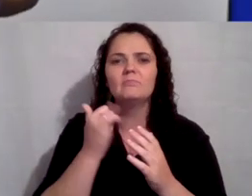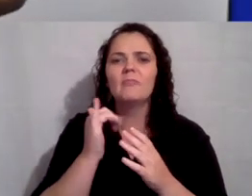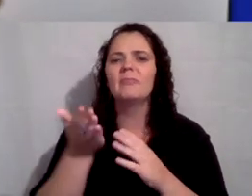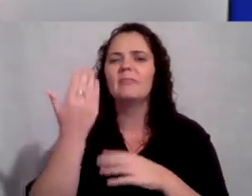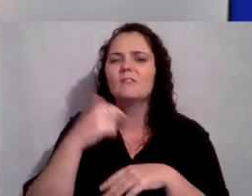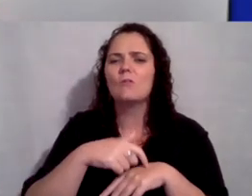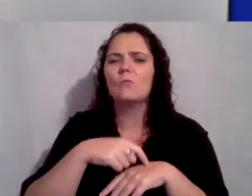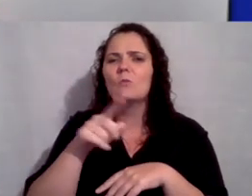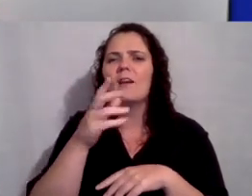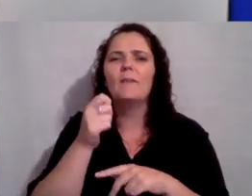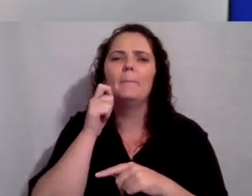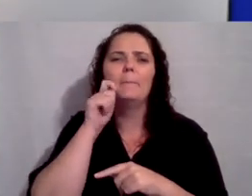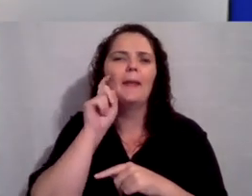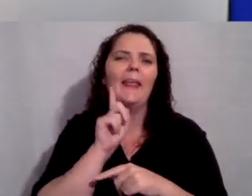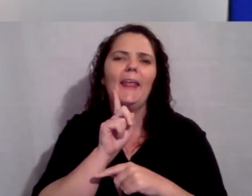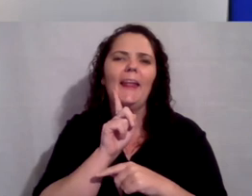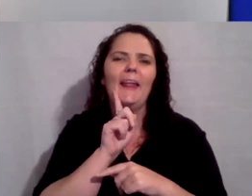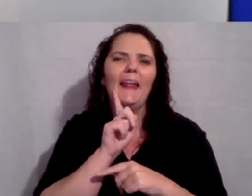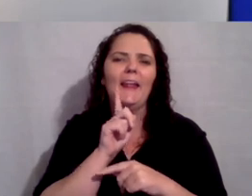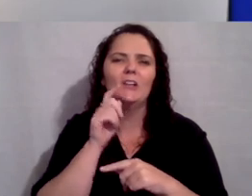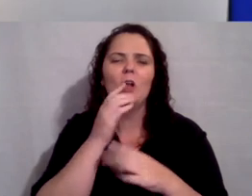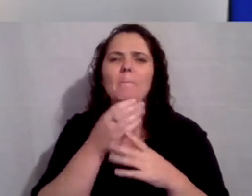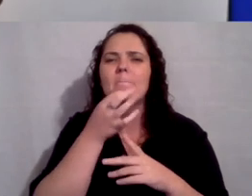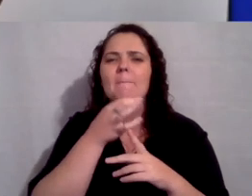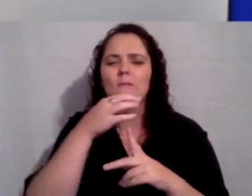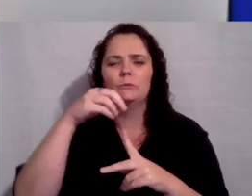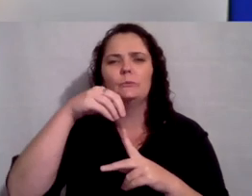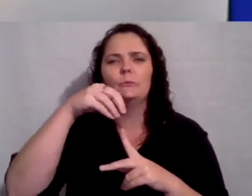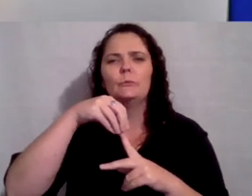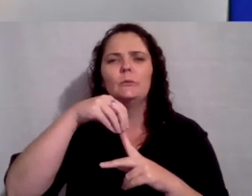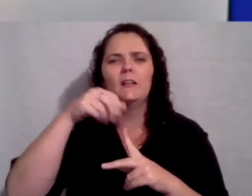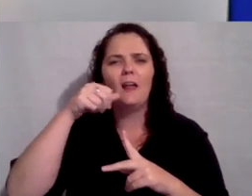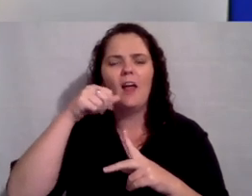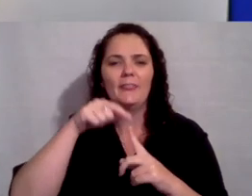erasers when you were a kid or if you had a pink eraser on the end of your pencil when you were a kid in school, that was a